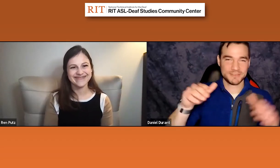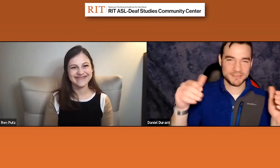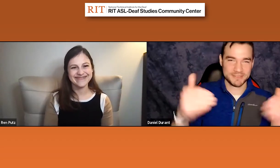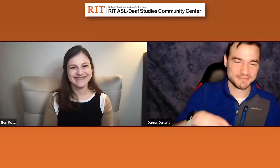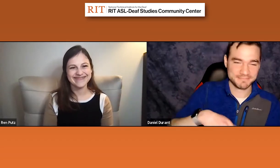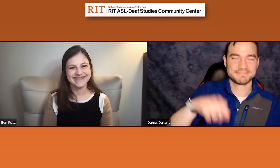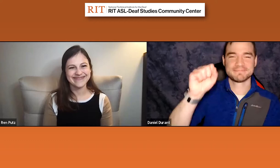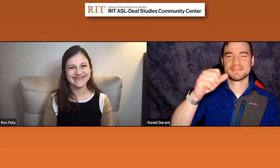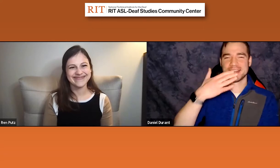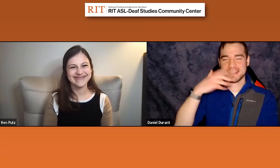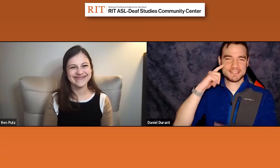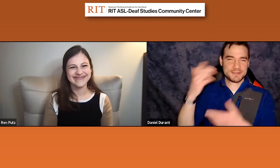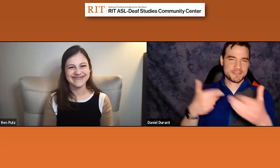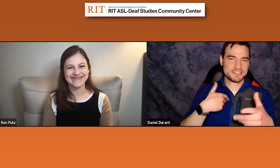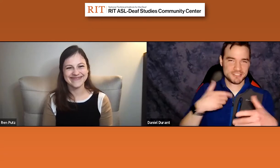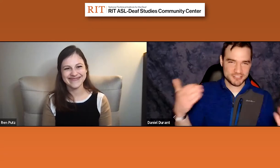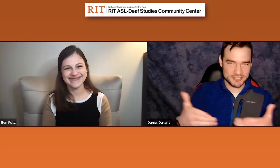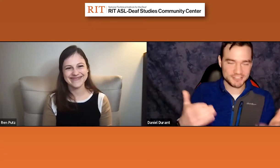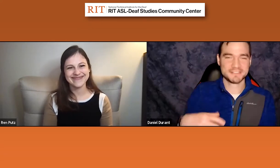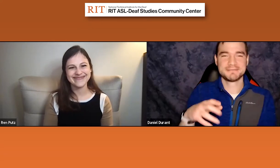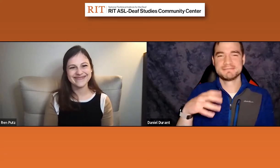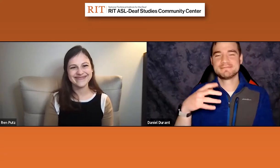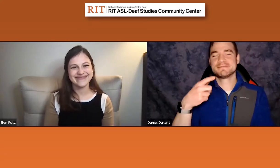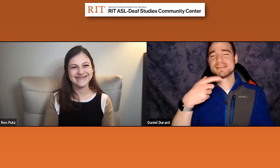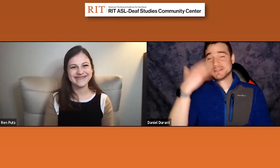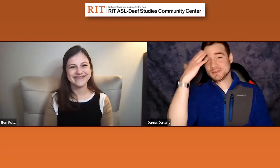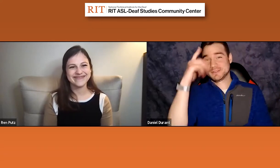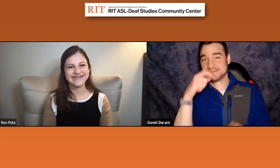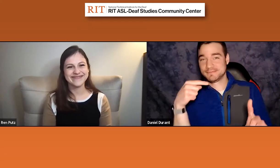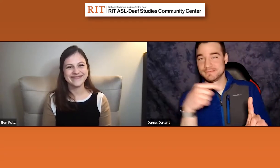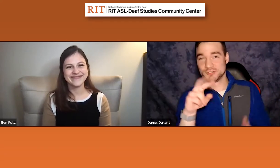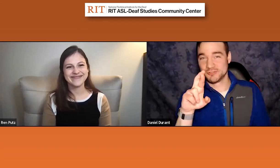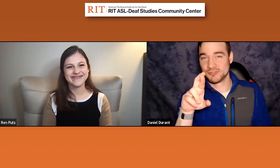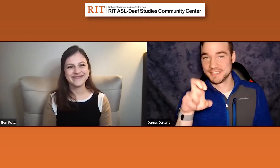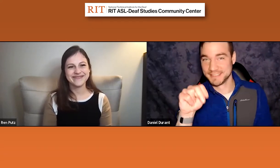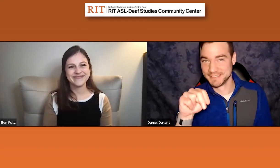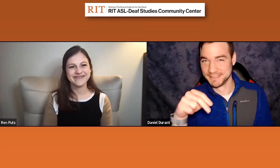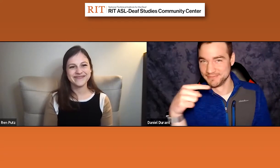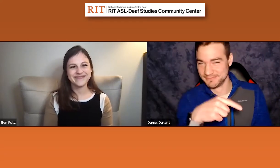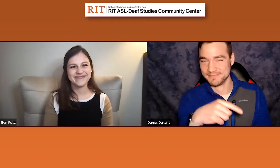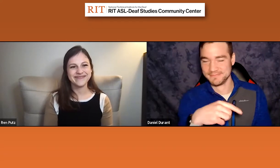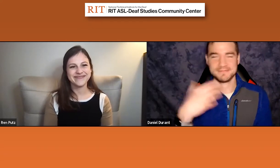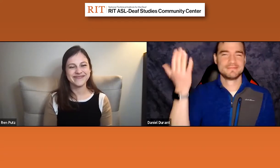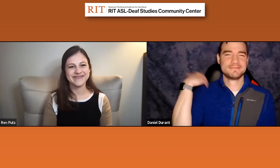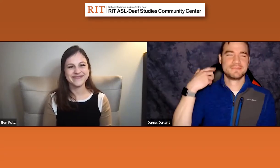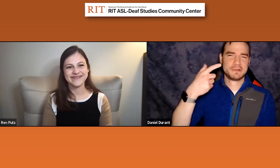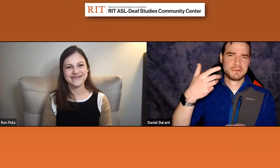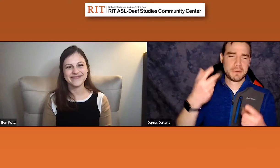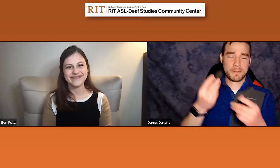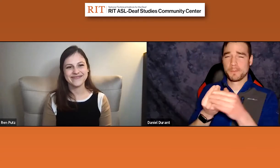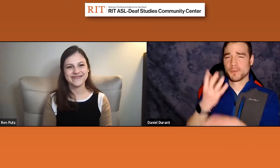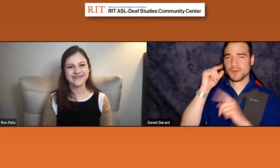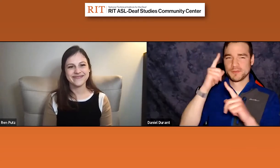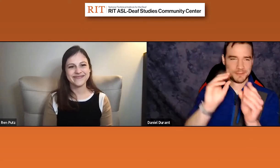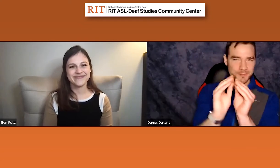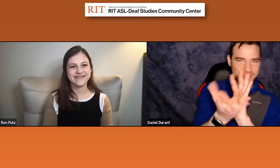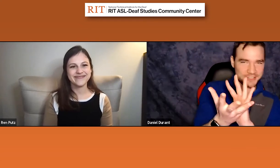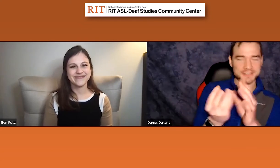Daniel: Didn't mean to interrupt the introduction. I've known Ren during "Spring Awakening."